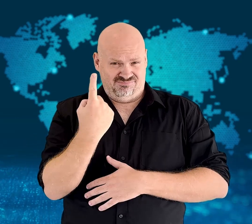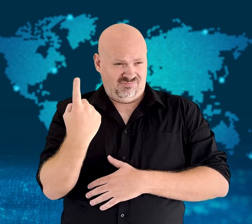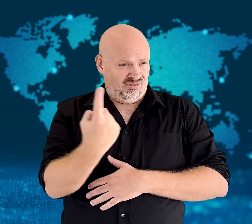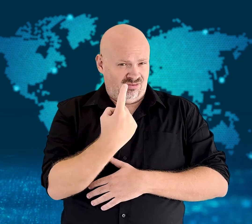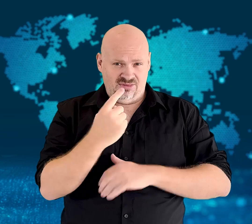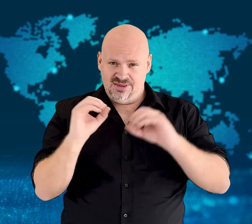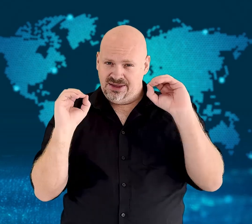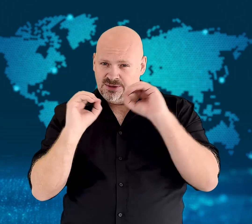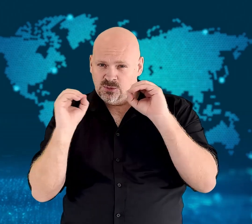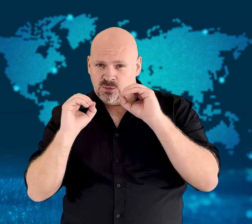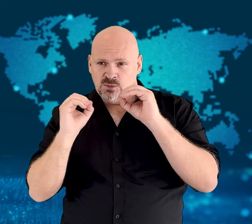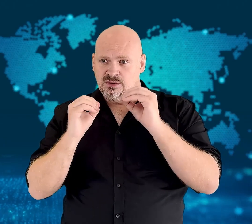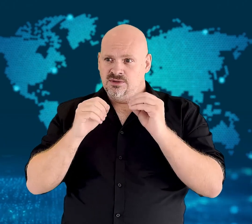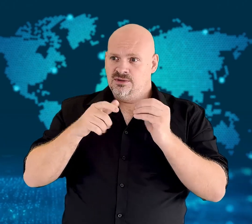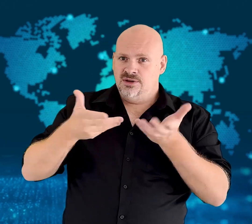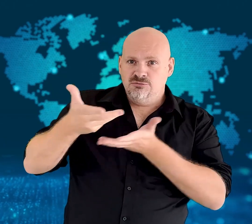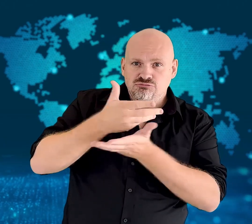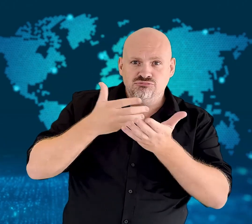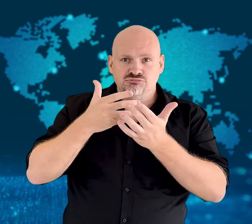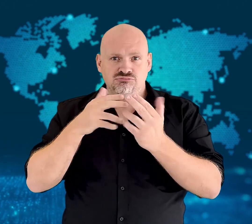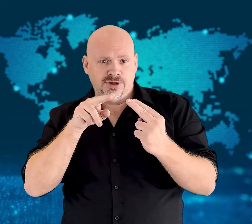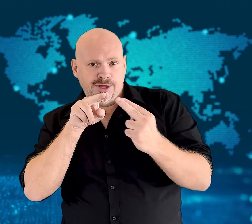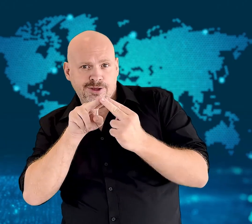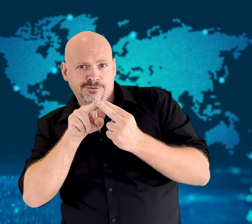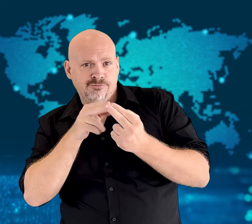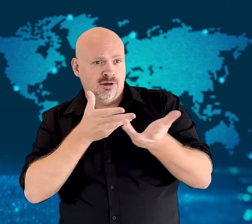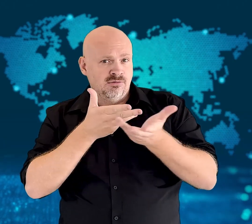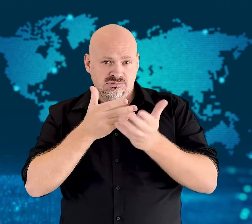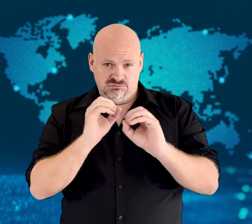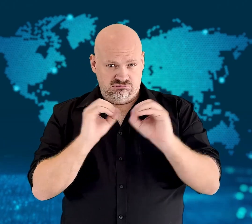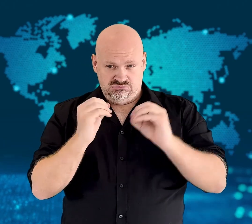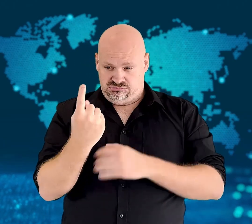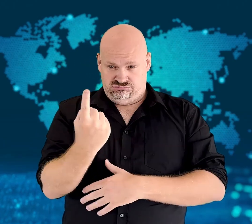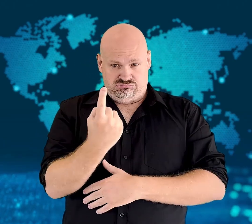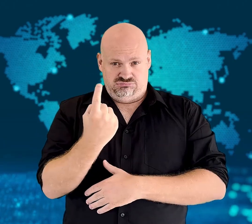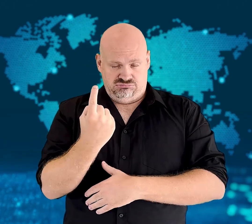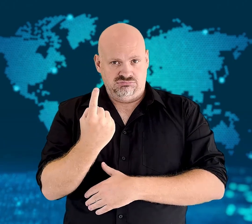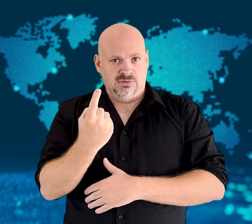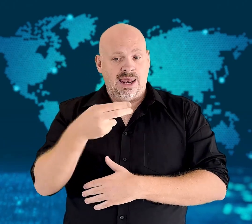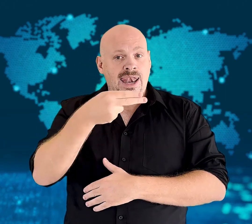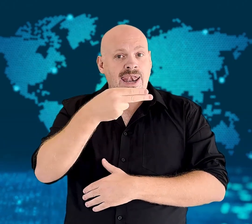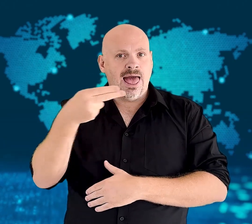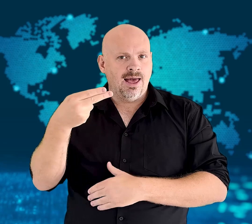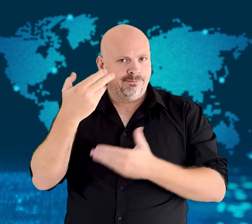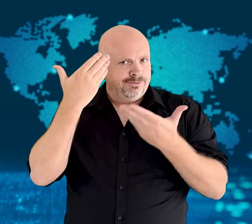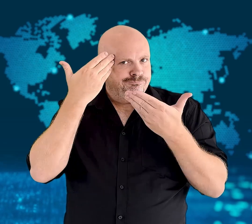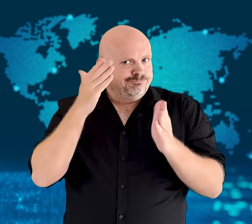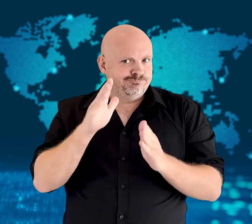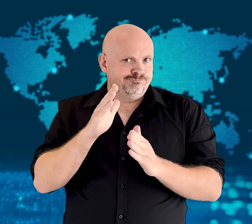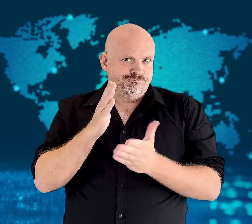He was known by the nickname "Man of the Hole" because of the deep holes he dug.